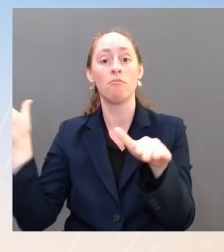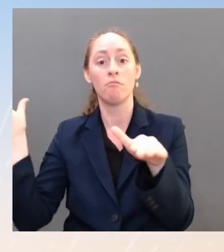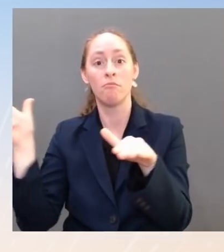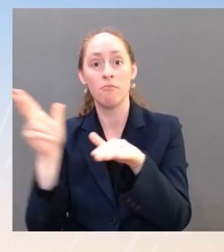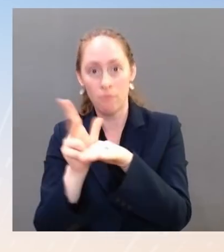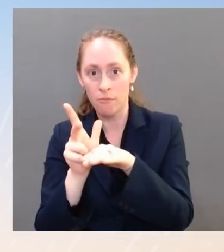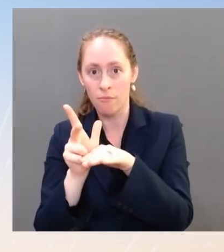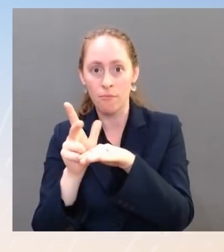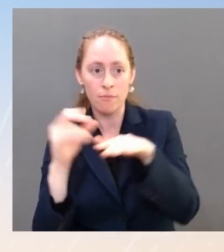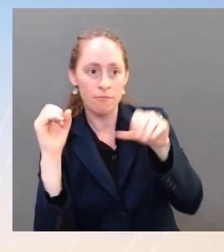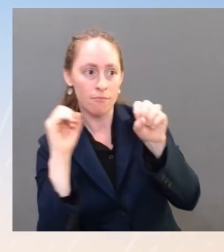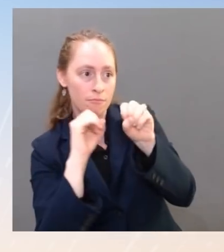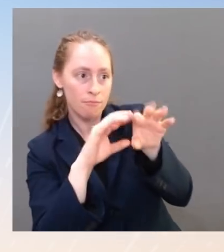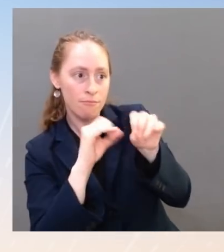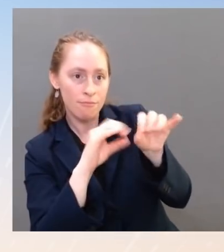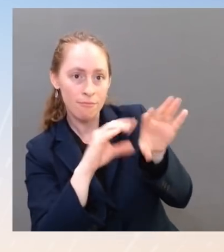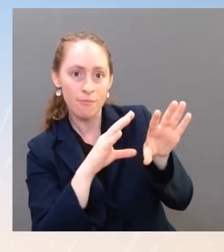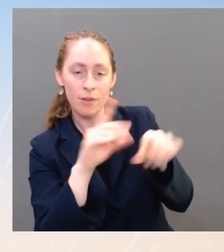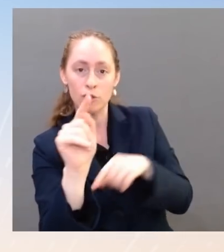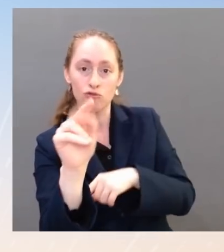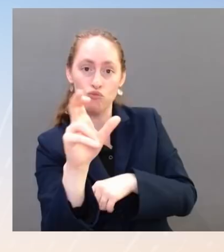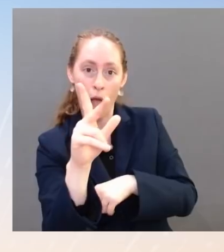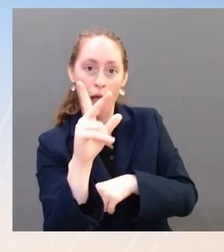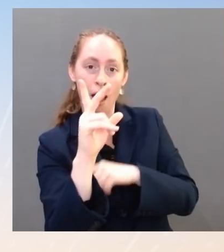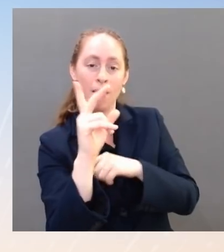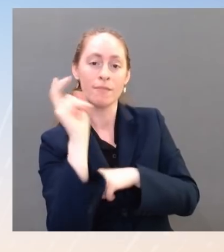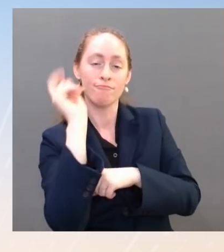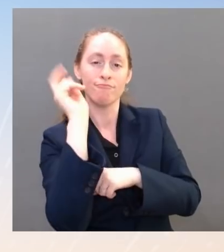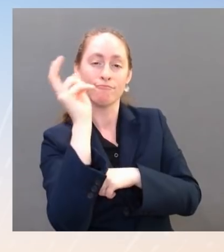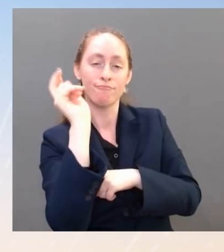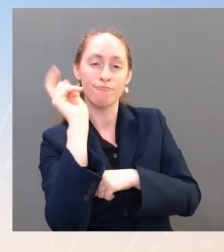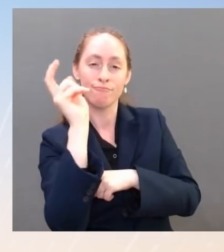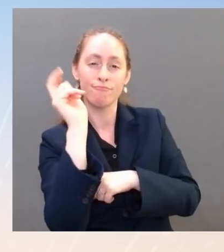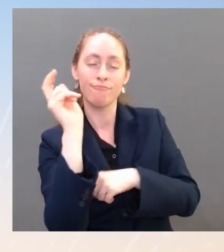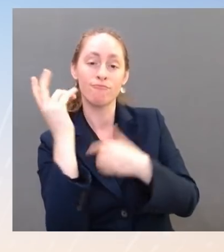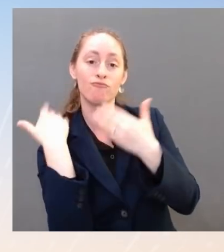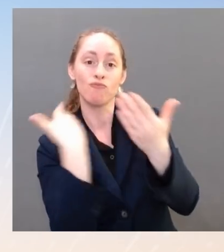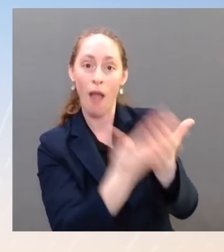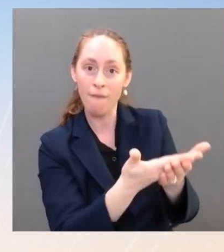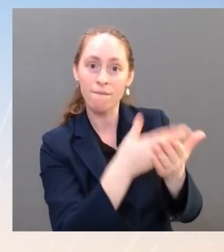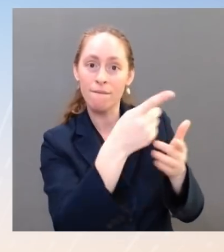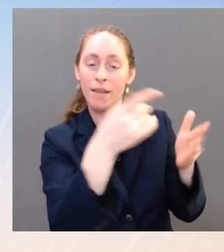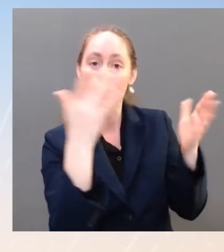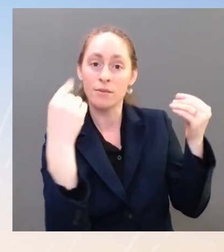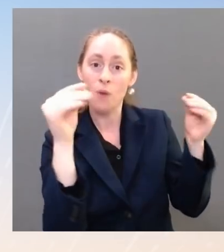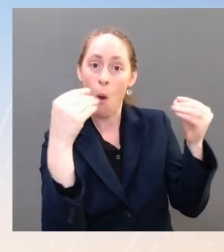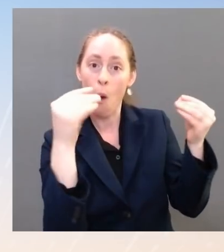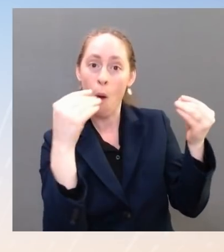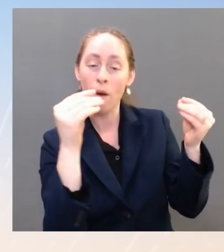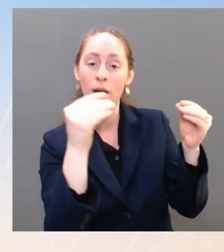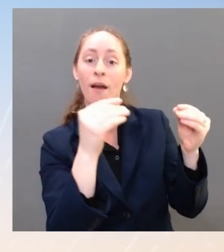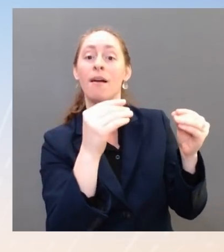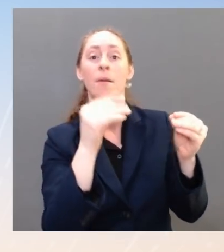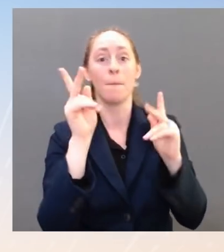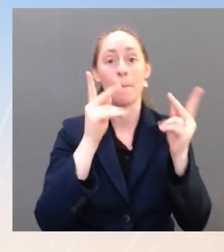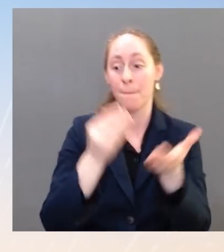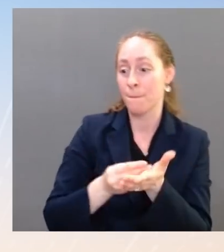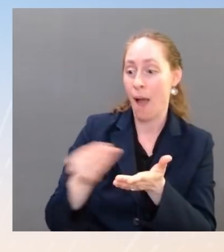grinding to a halt and prices increasing. The investments that you've heard about today are going to be key to building a more fluid transportation system,